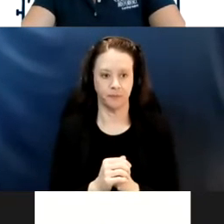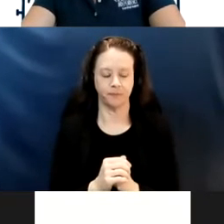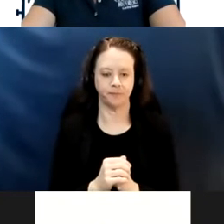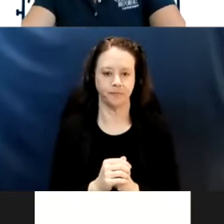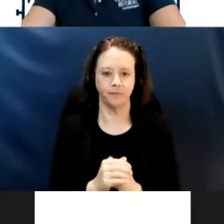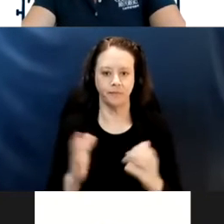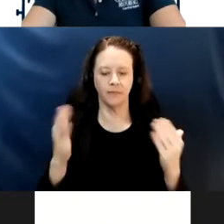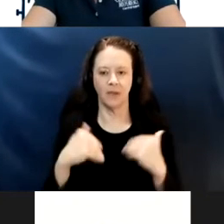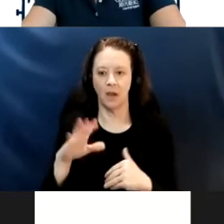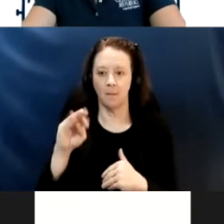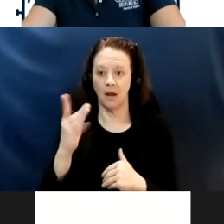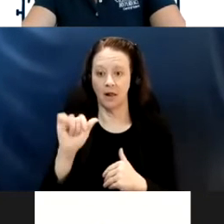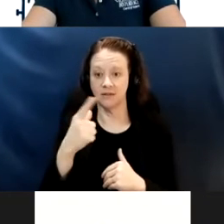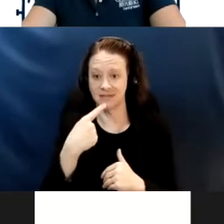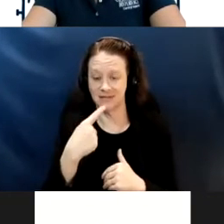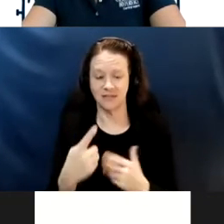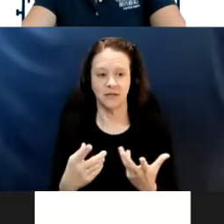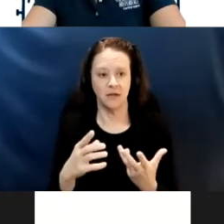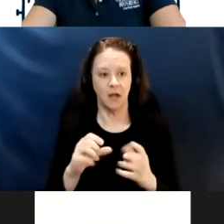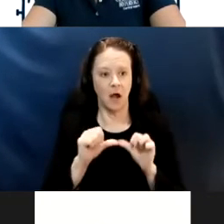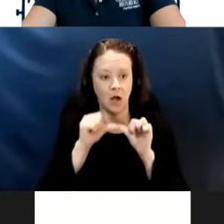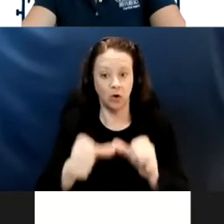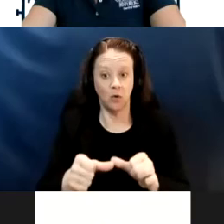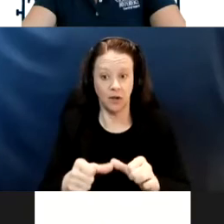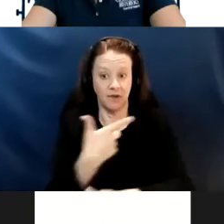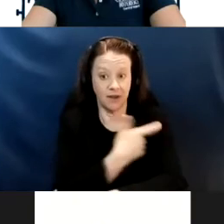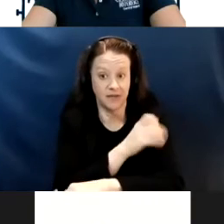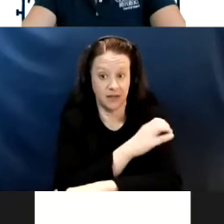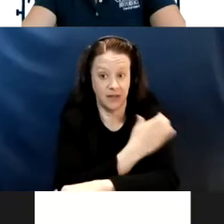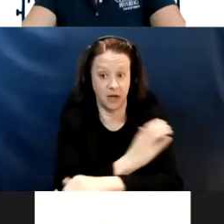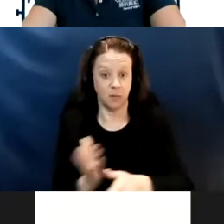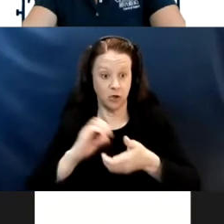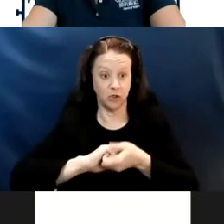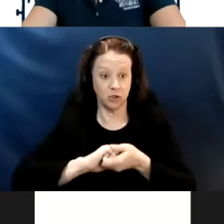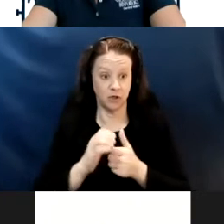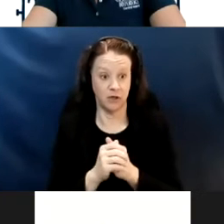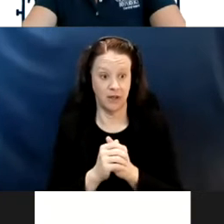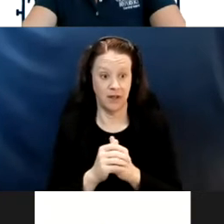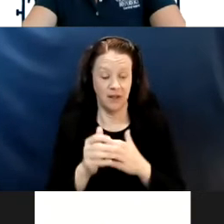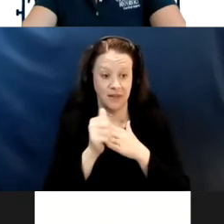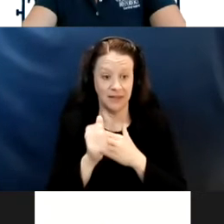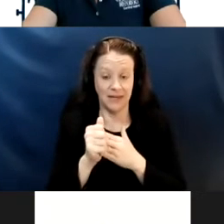[Michael] Ongoing vaccination clinic partnerships. The lead Disability Equity Project